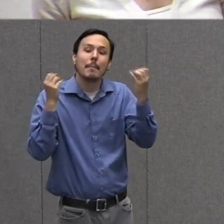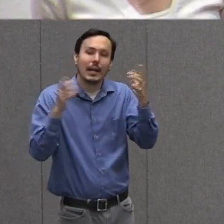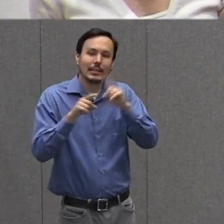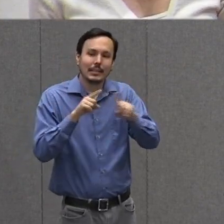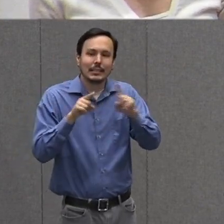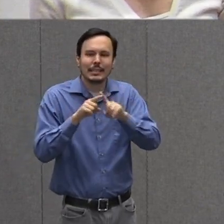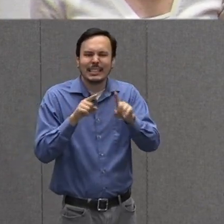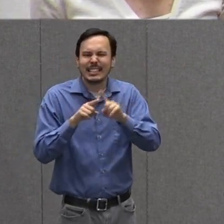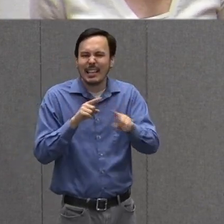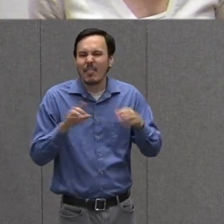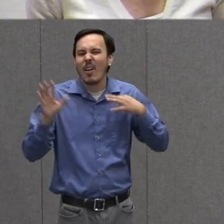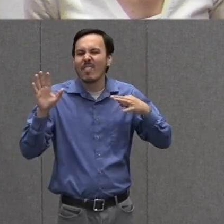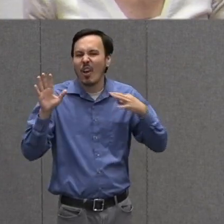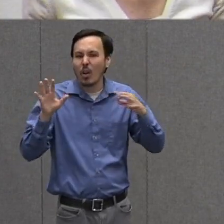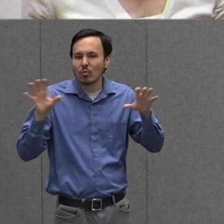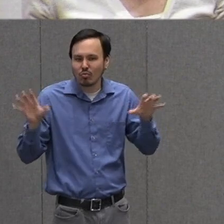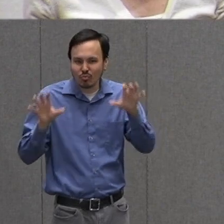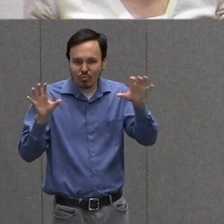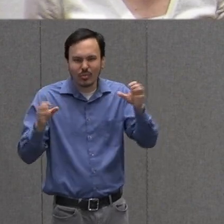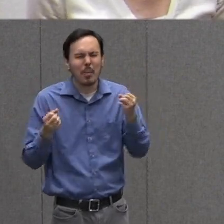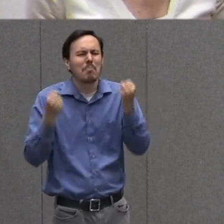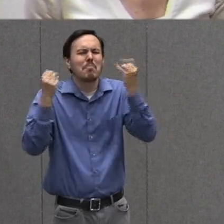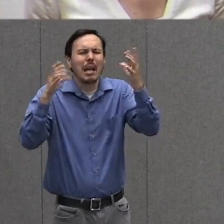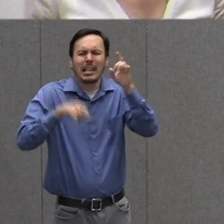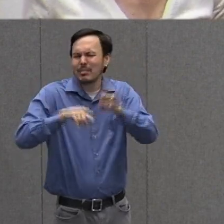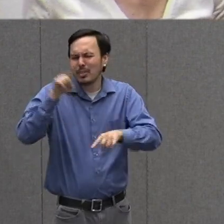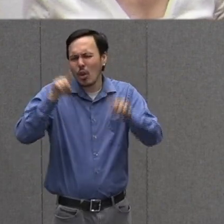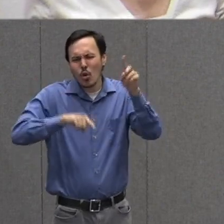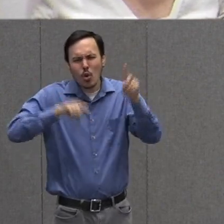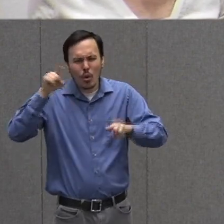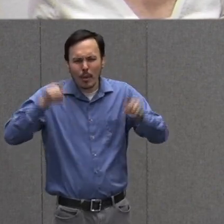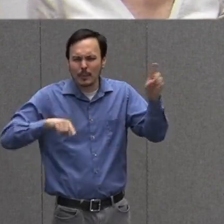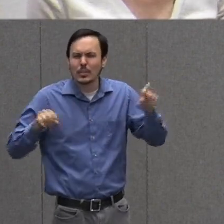The possibilities are numerous, there's so many.